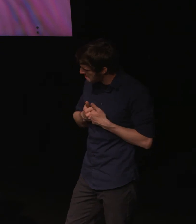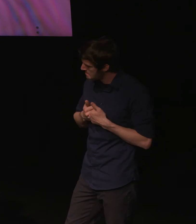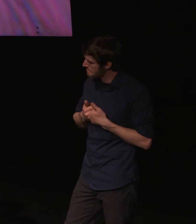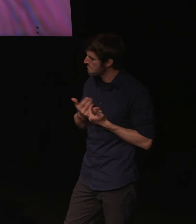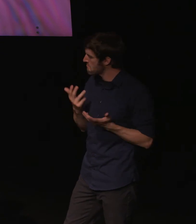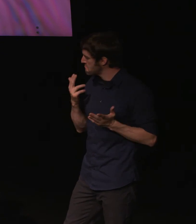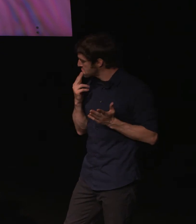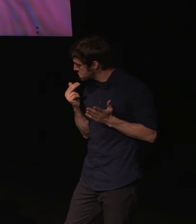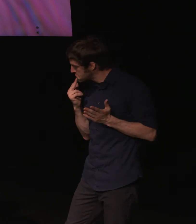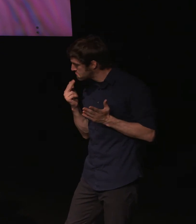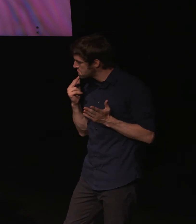You can do better."